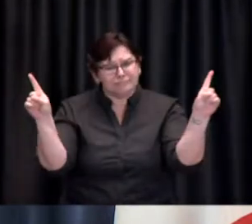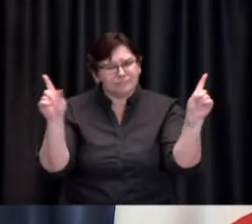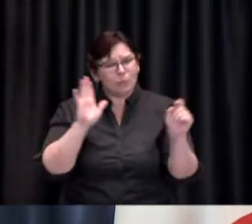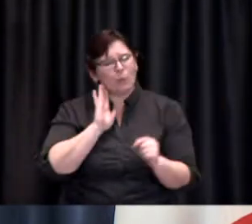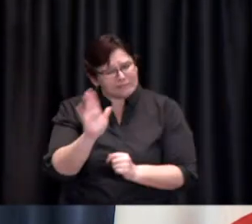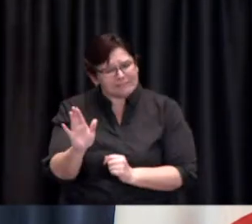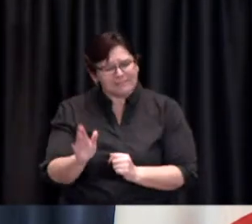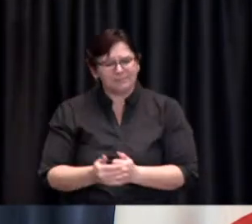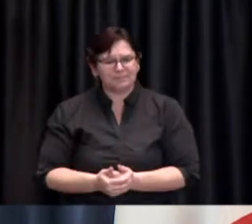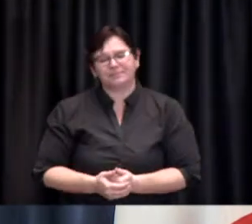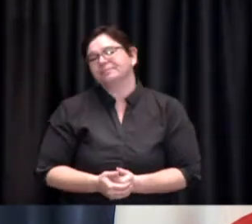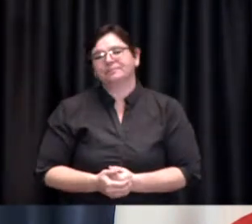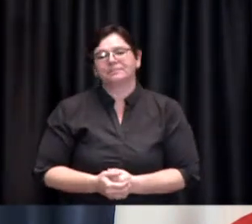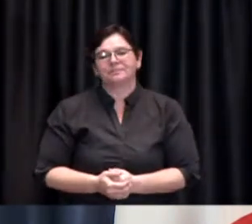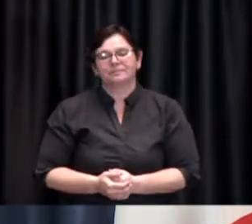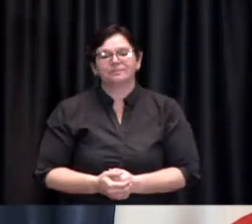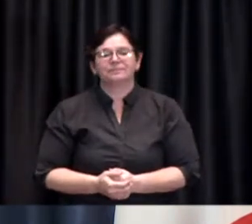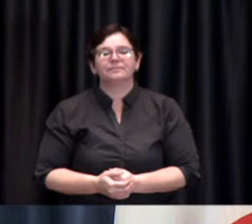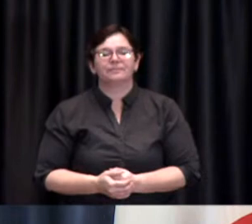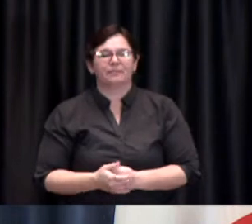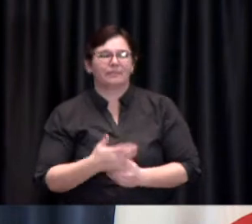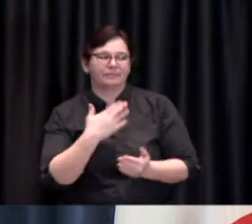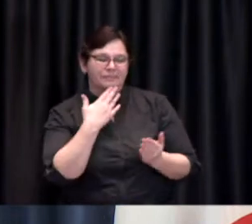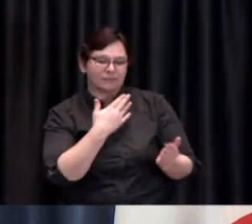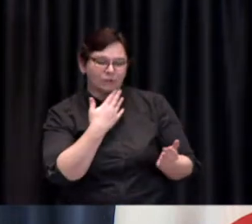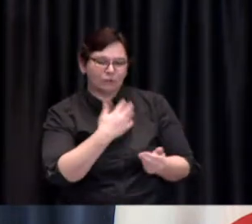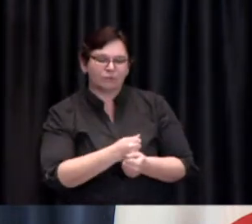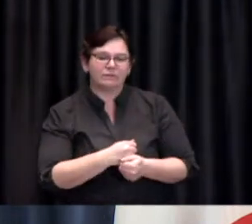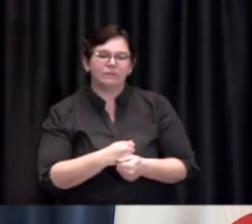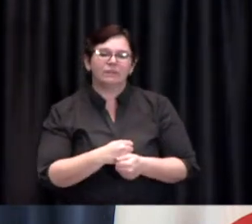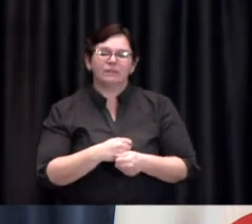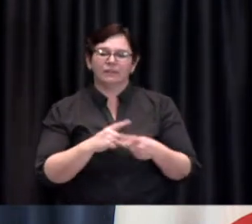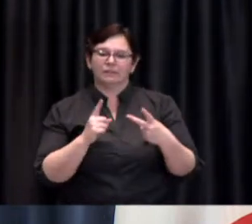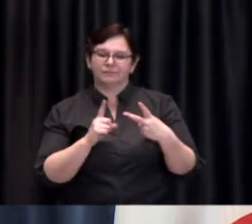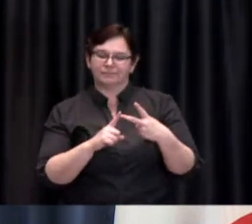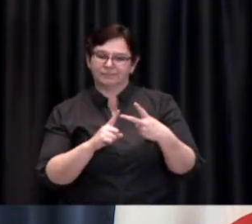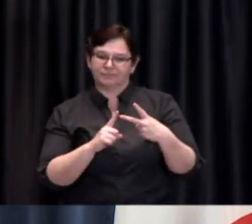Mark: Thank you and then following up on that I'm hoping you can talk about what you're seeing if